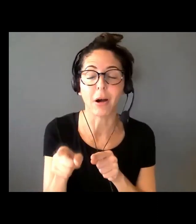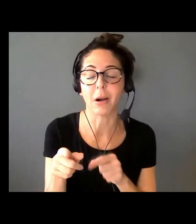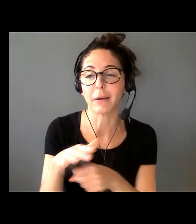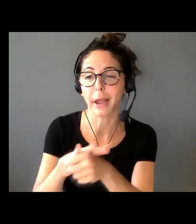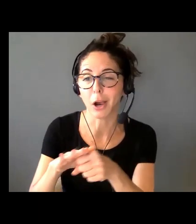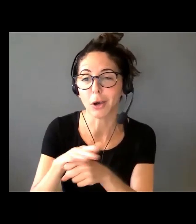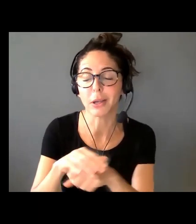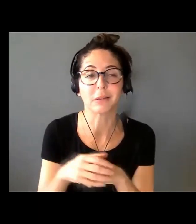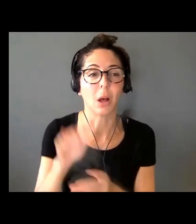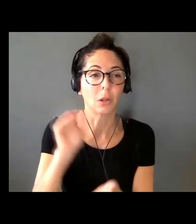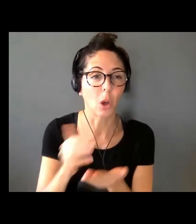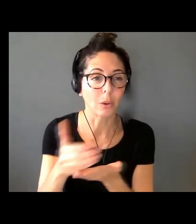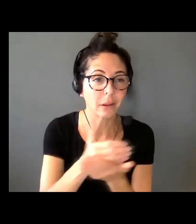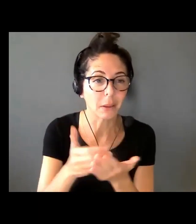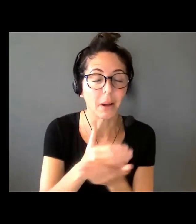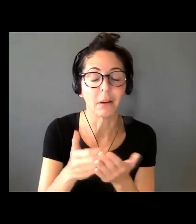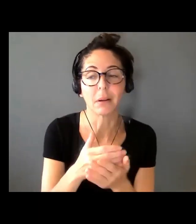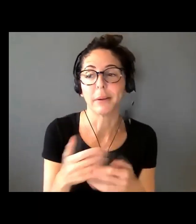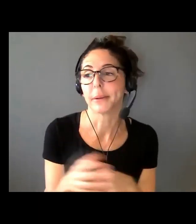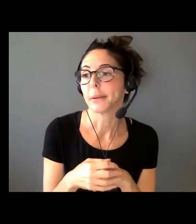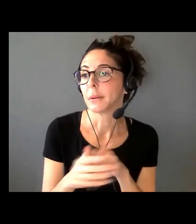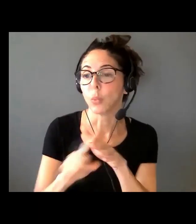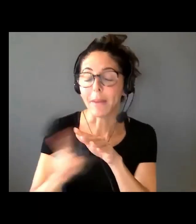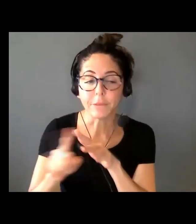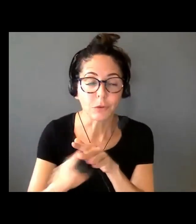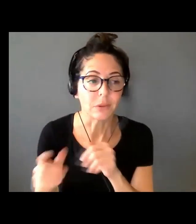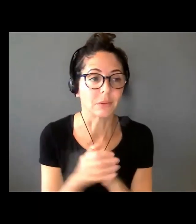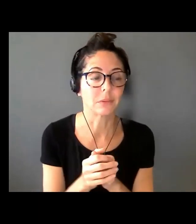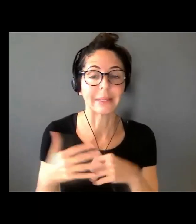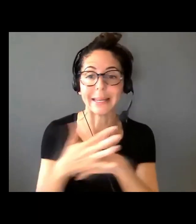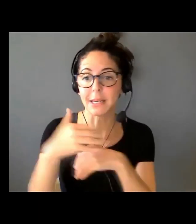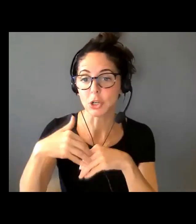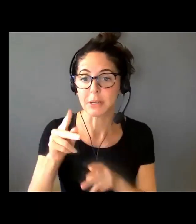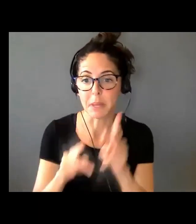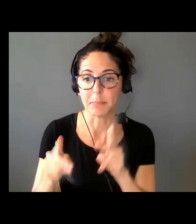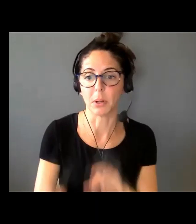migrants, refugees, Indigenous peoples. In order to do so, to leverage their voices,